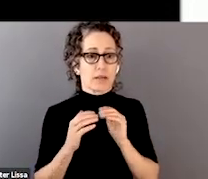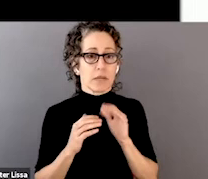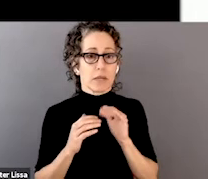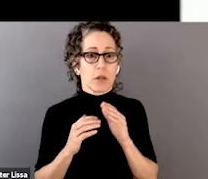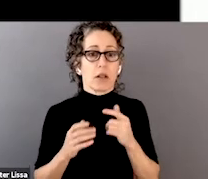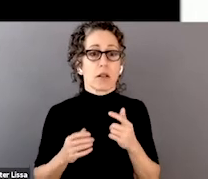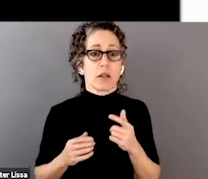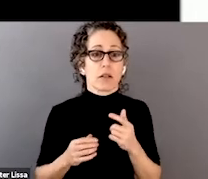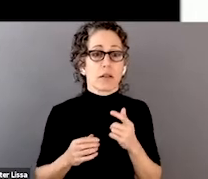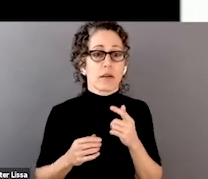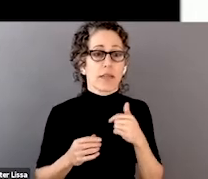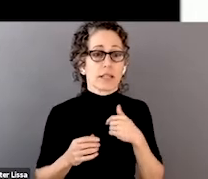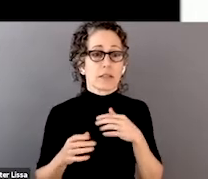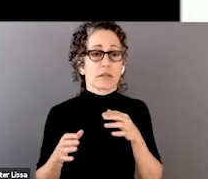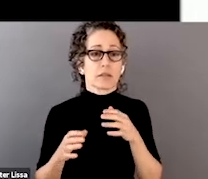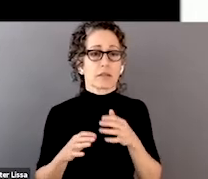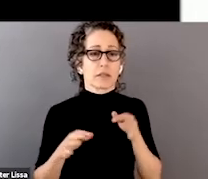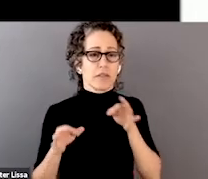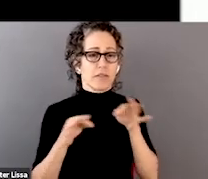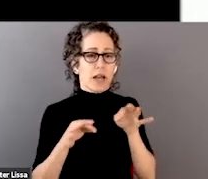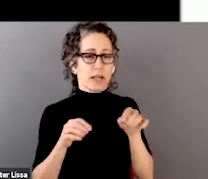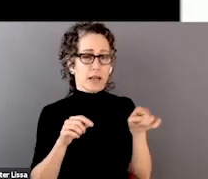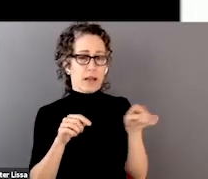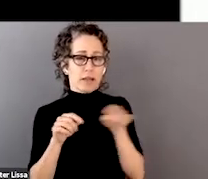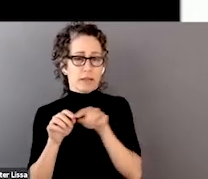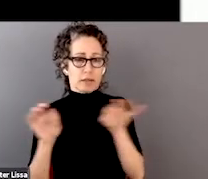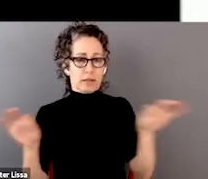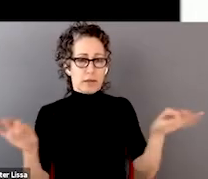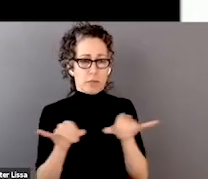defined as this, it basically measures increase in past